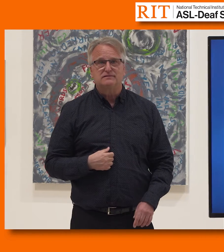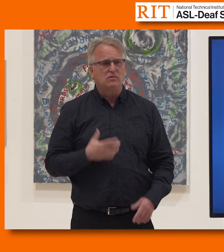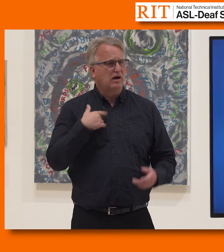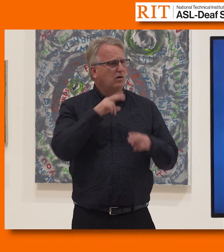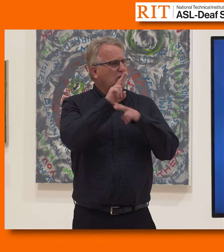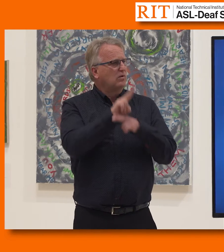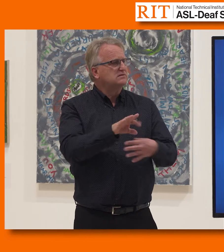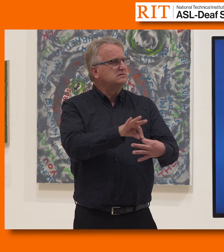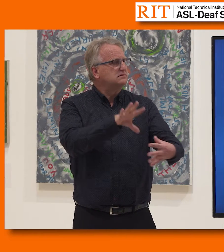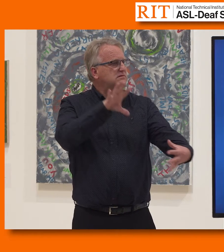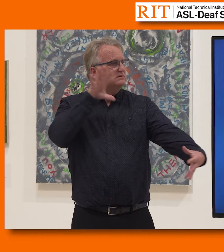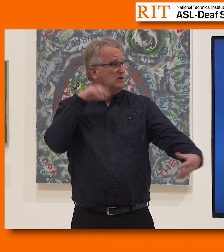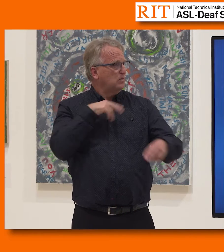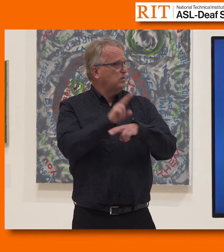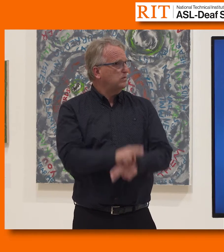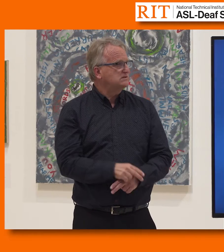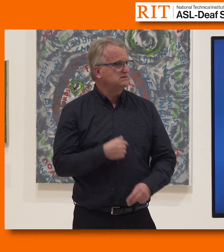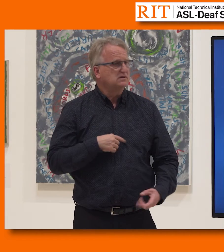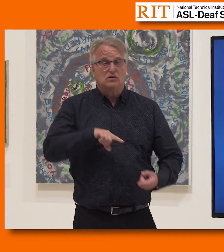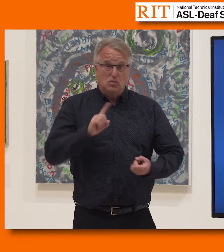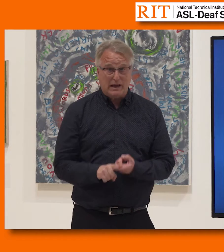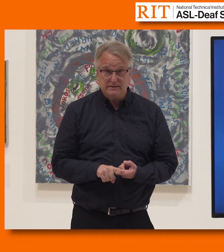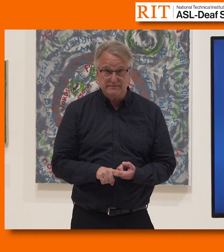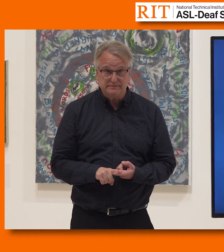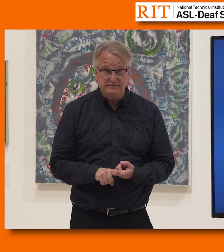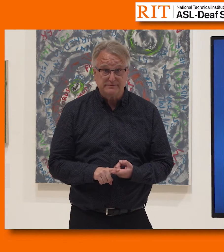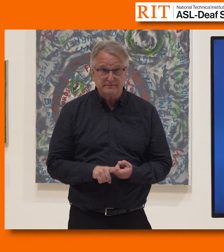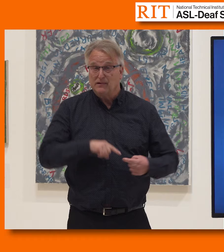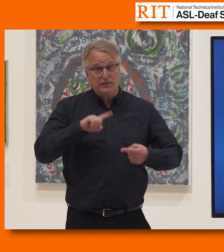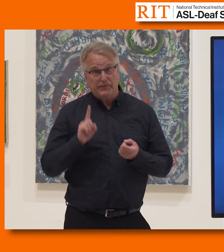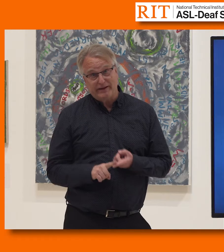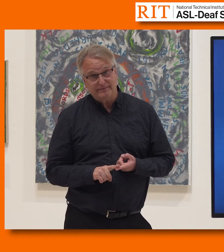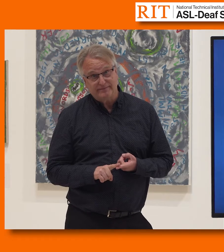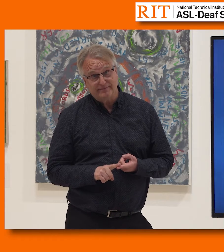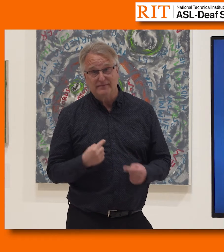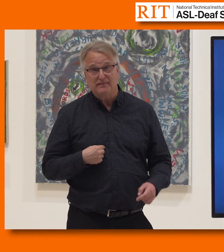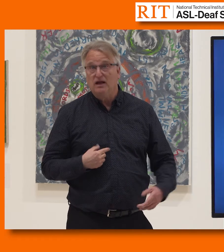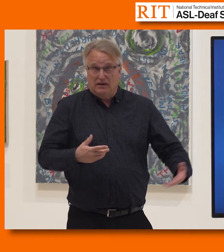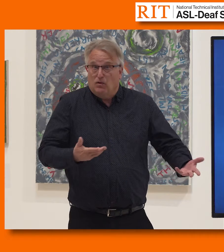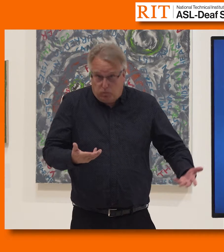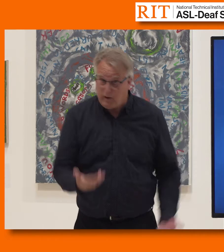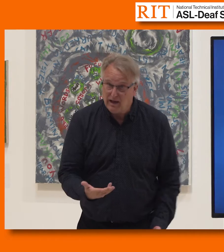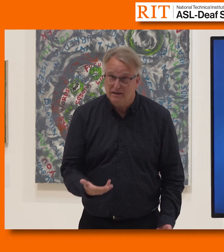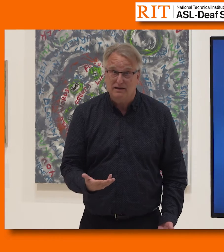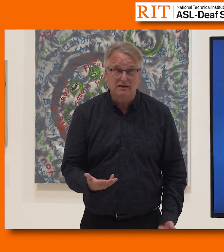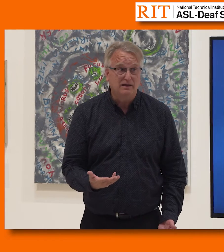until the third time I realized, "Oh, they want a response from me." But I was disengaged.